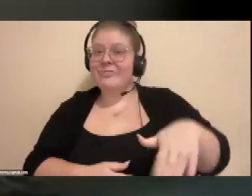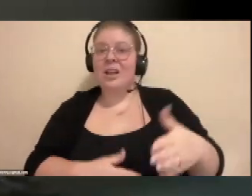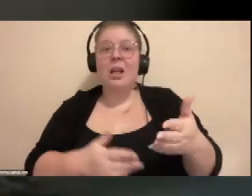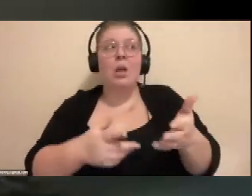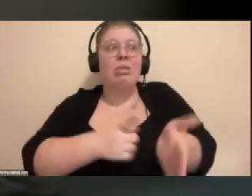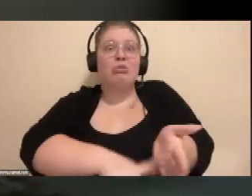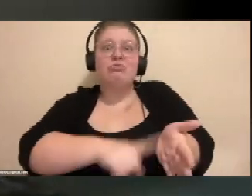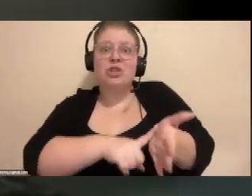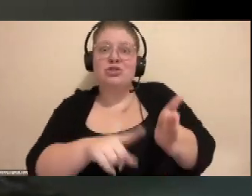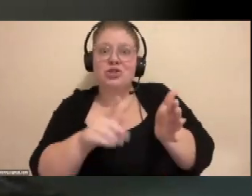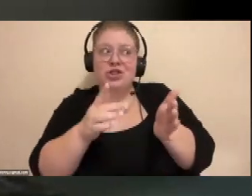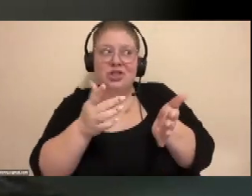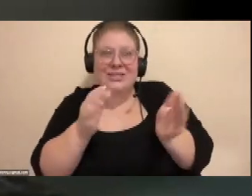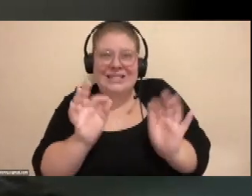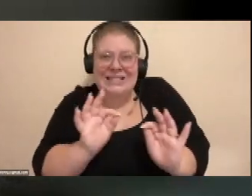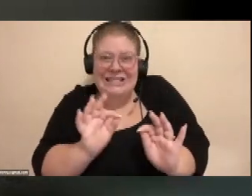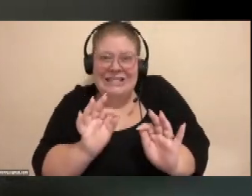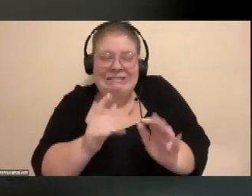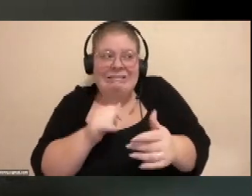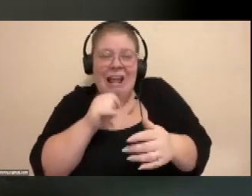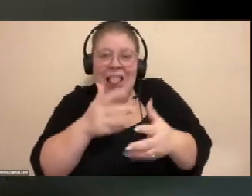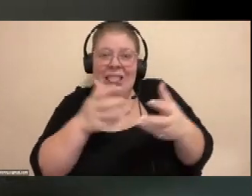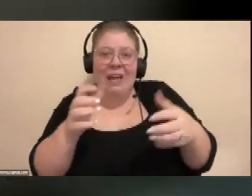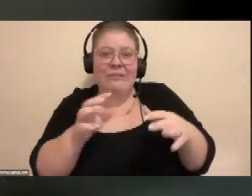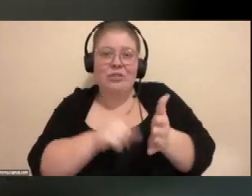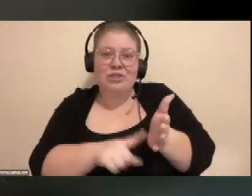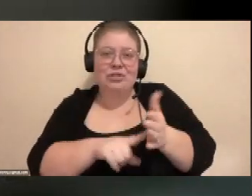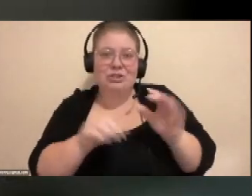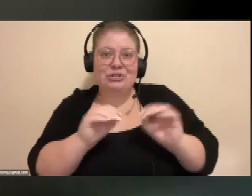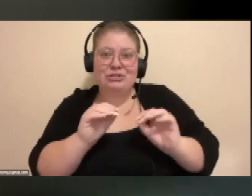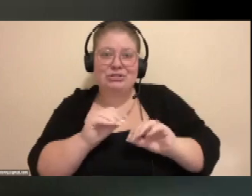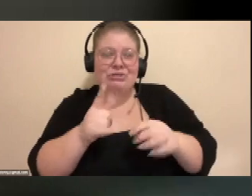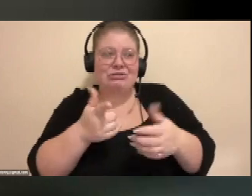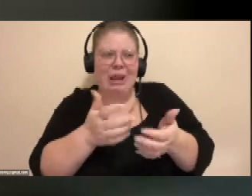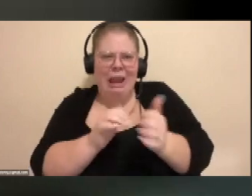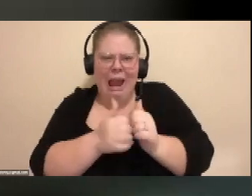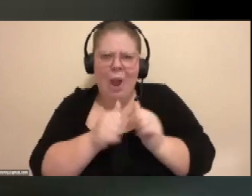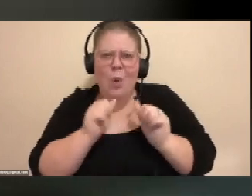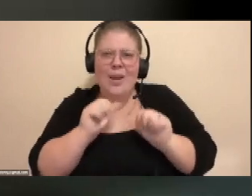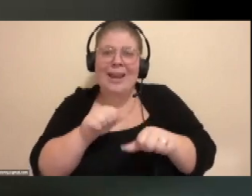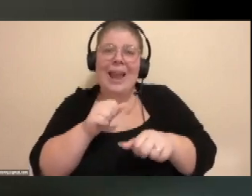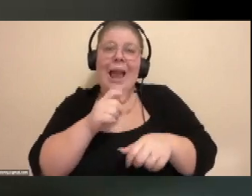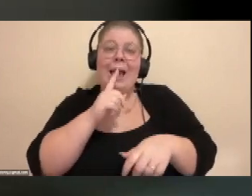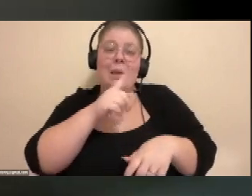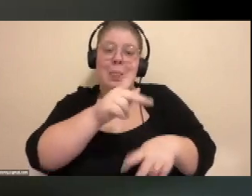the effective interventions keep people in their jobs.